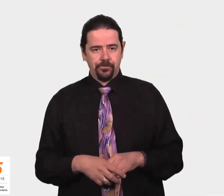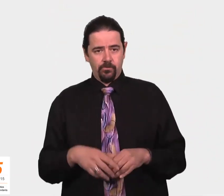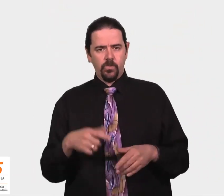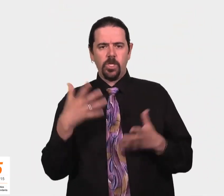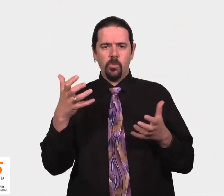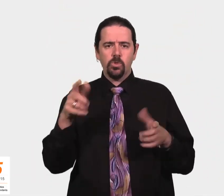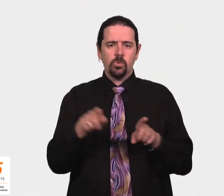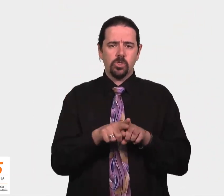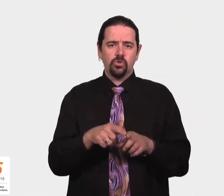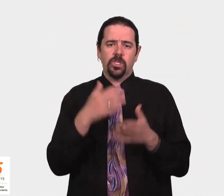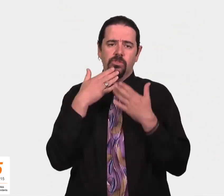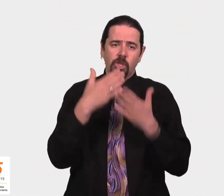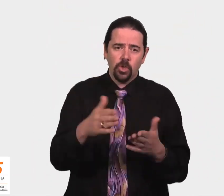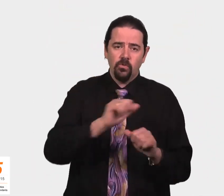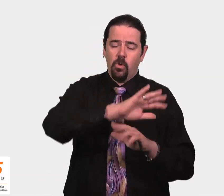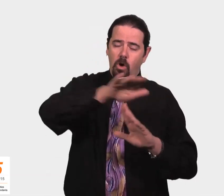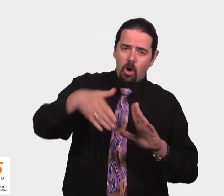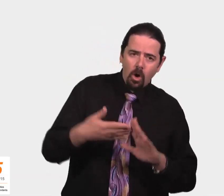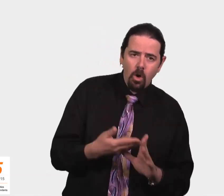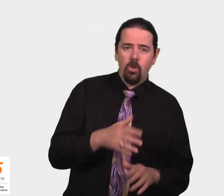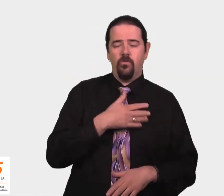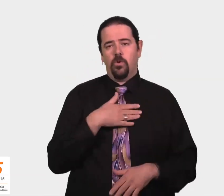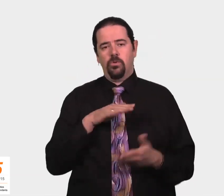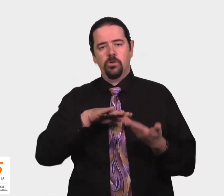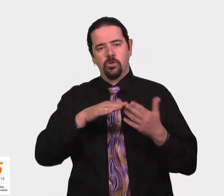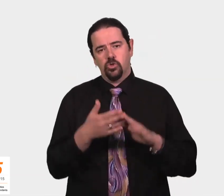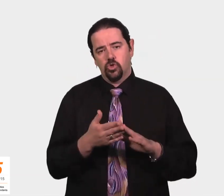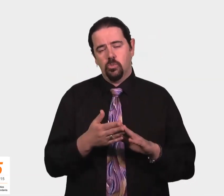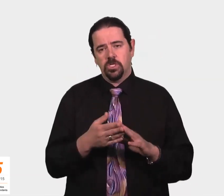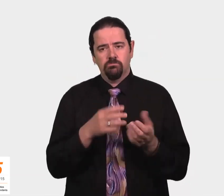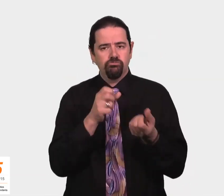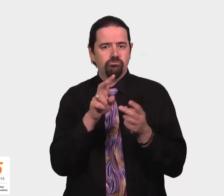Thanks to all our consumers, partners and supporters.